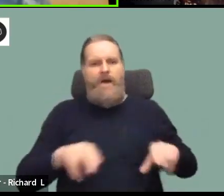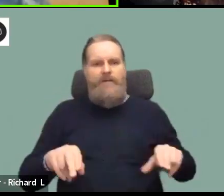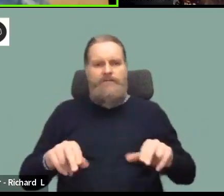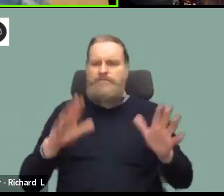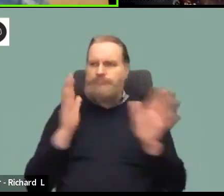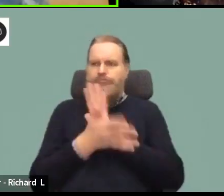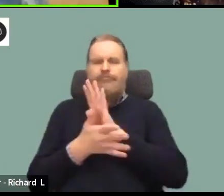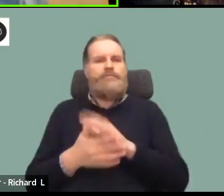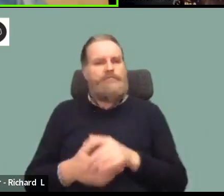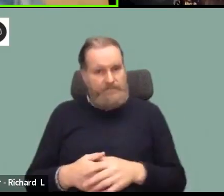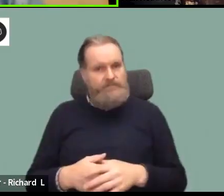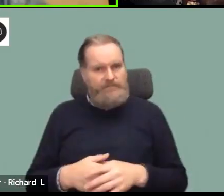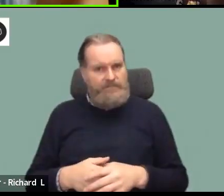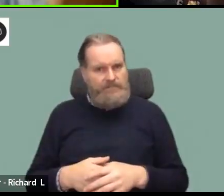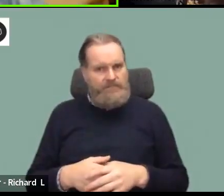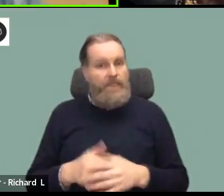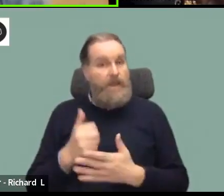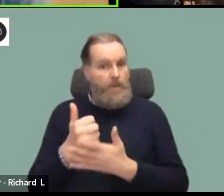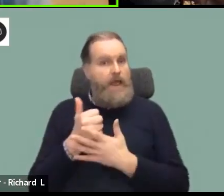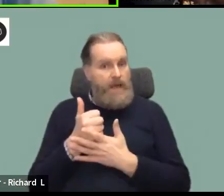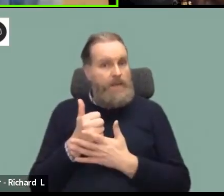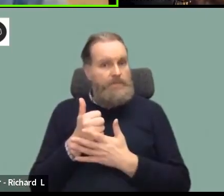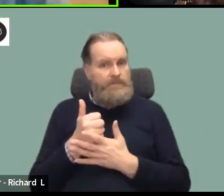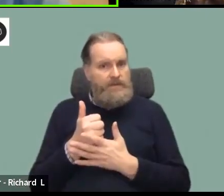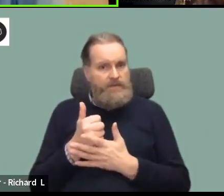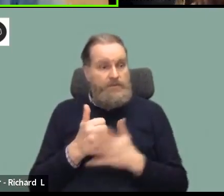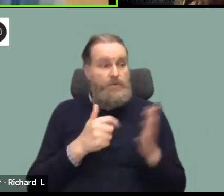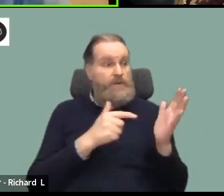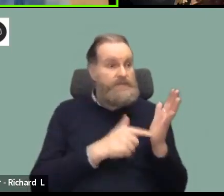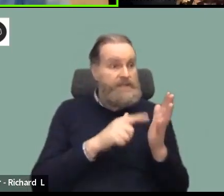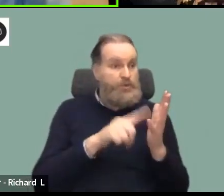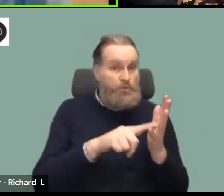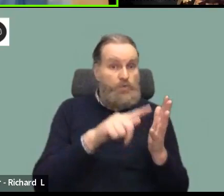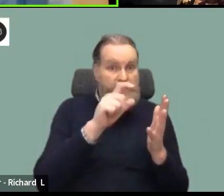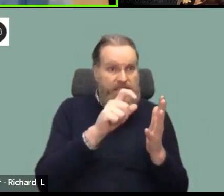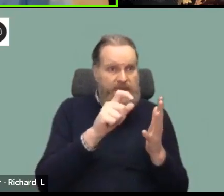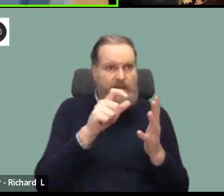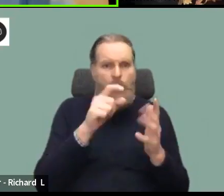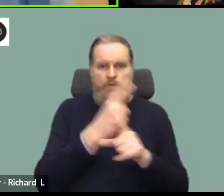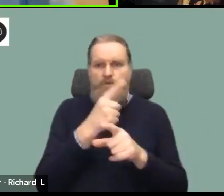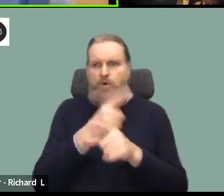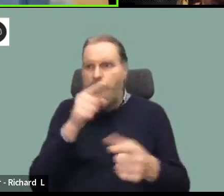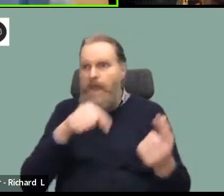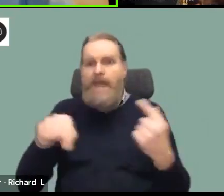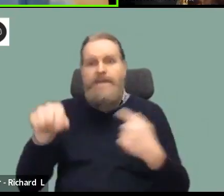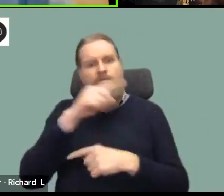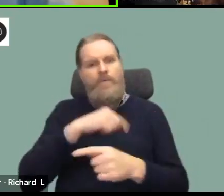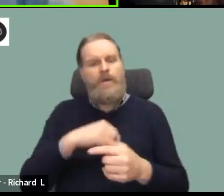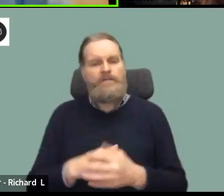going to have more effect than if it's just so, so we're having into. idual com conversations about. coordination. n, as well as to you see n, as well as to see conversations with conversations with everybody